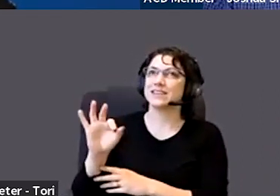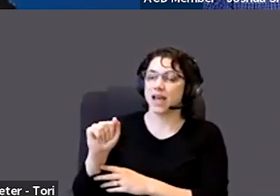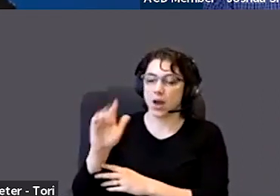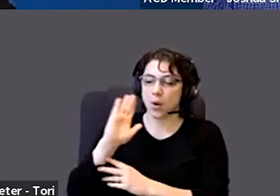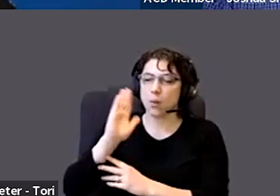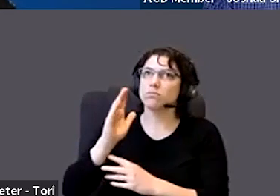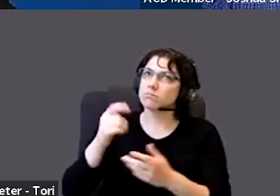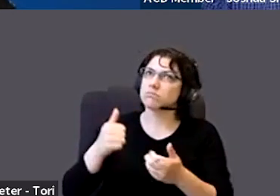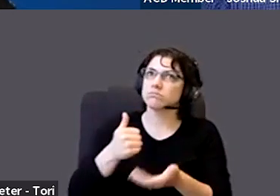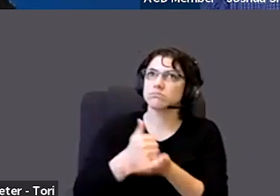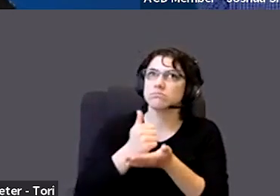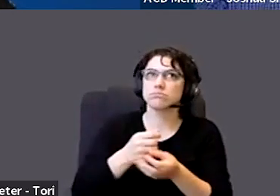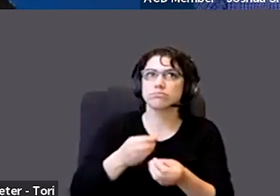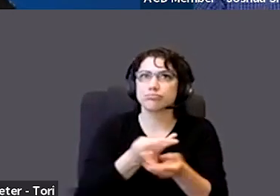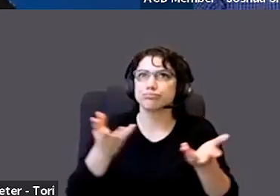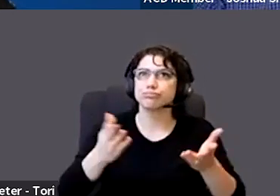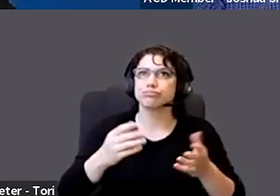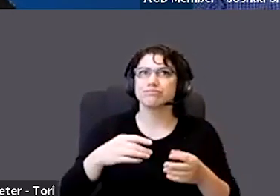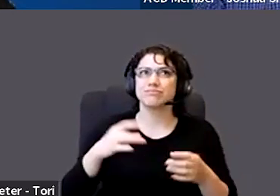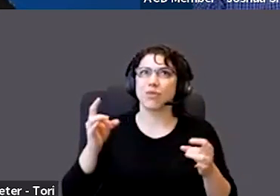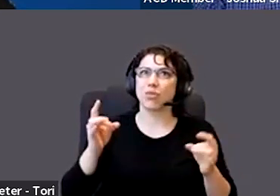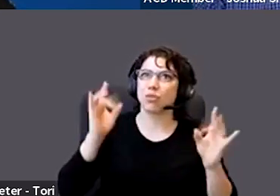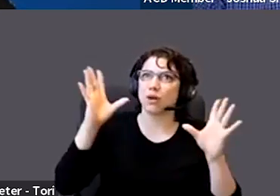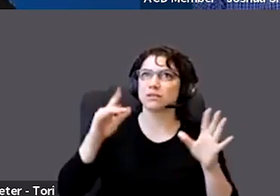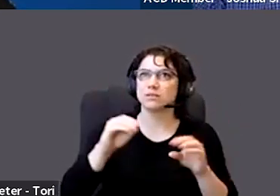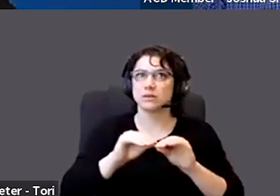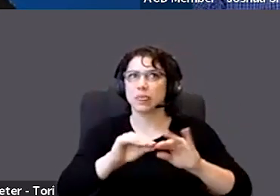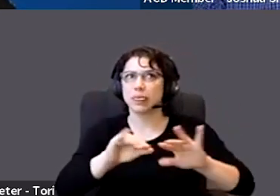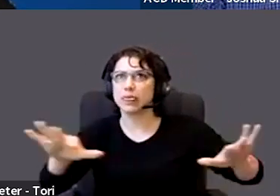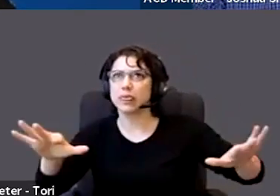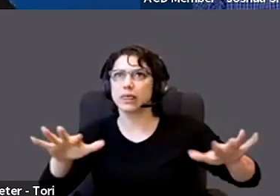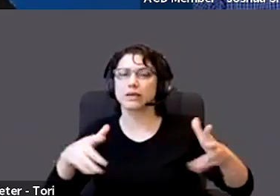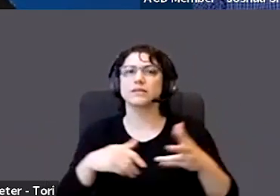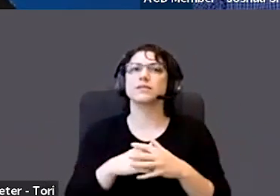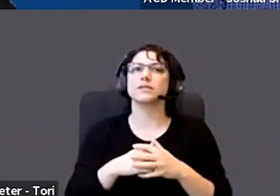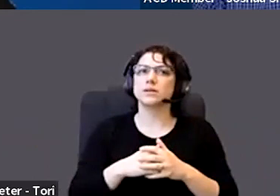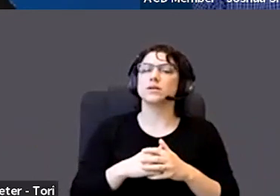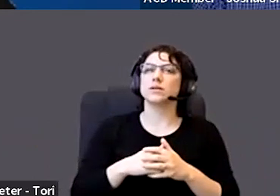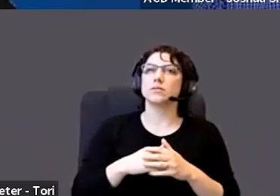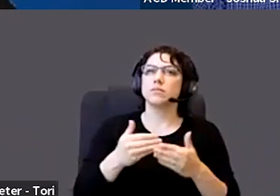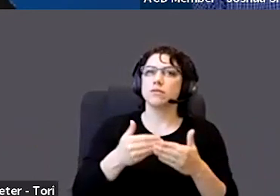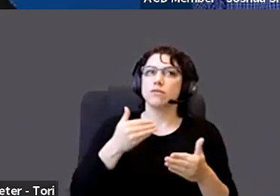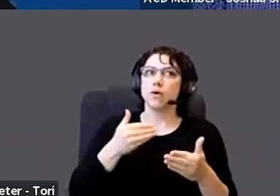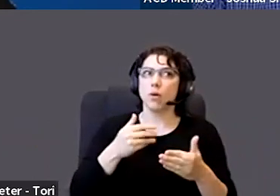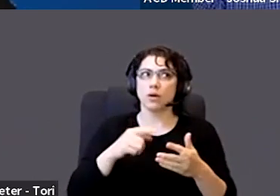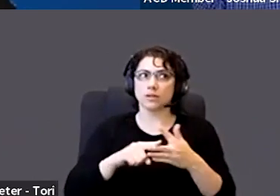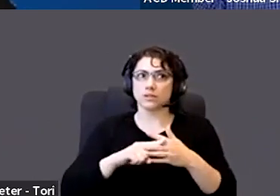CFA has already been proving its value. During the prelaunch phase, CFA helped us anticipate the timing